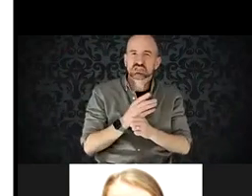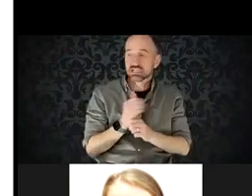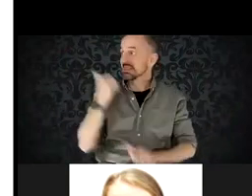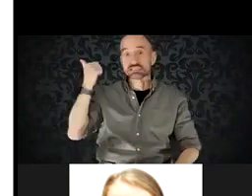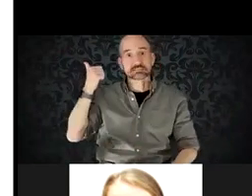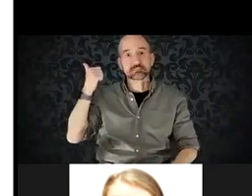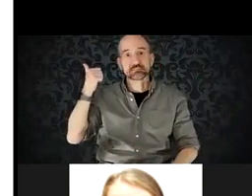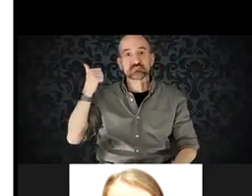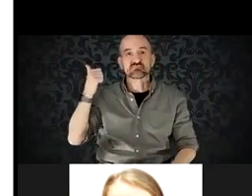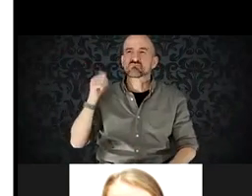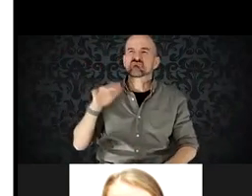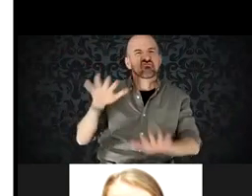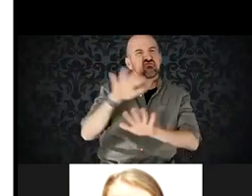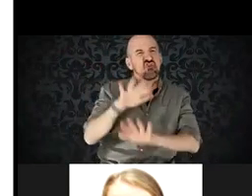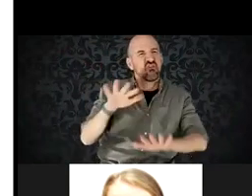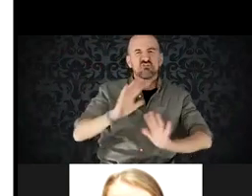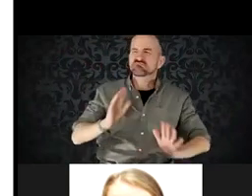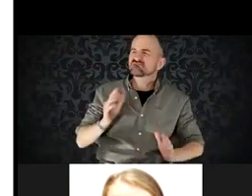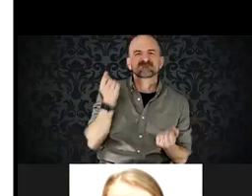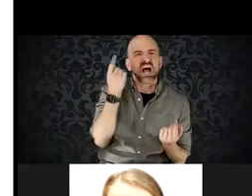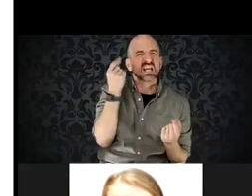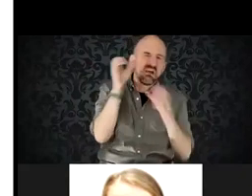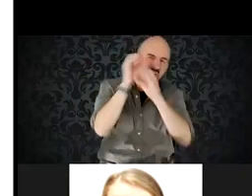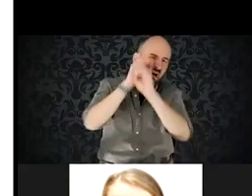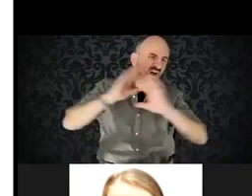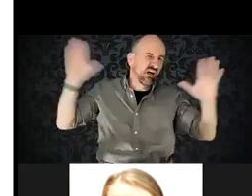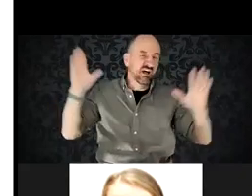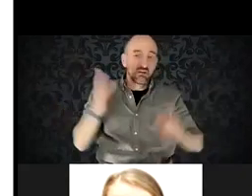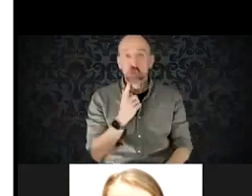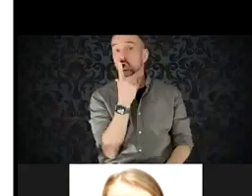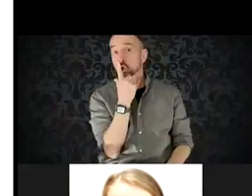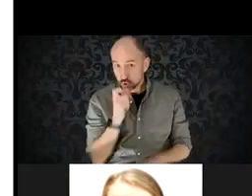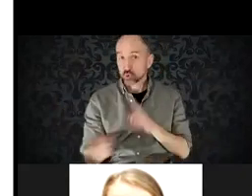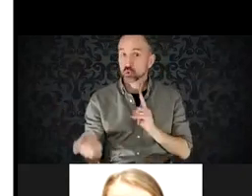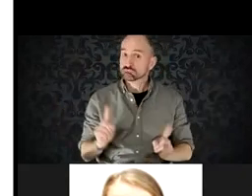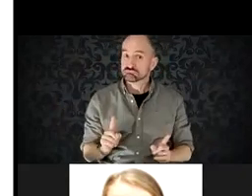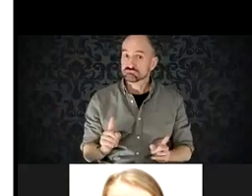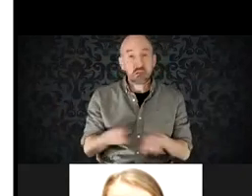describe, hardstanding, extend from the building and then you get a lot of greenery. Then these pockets